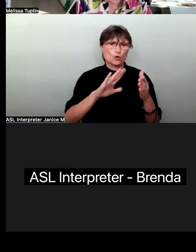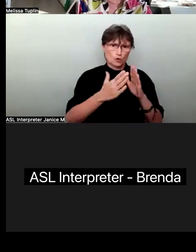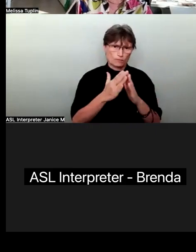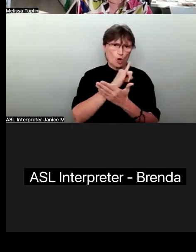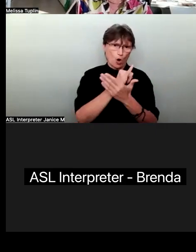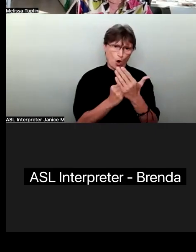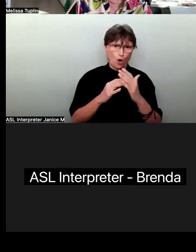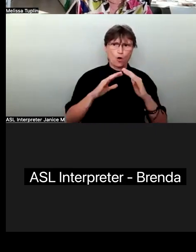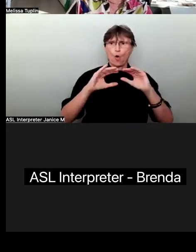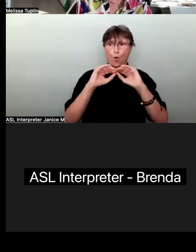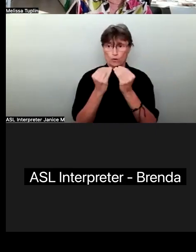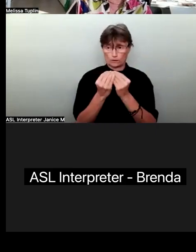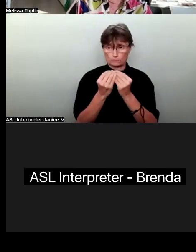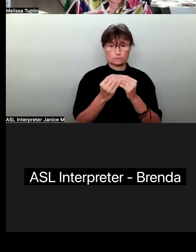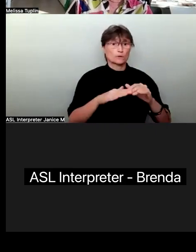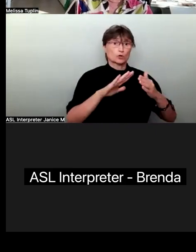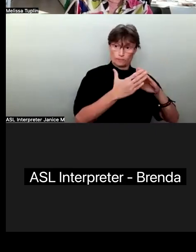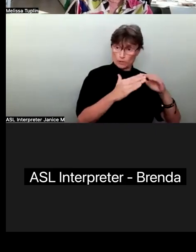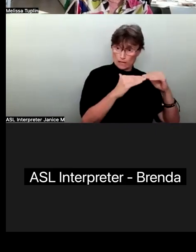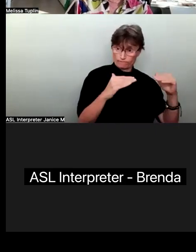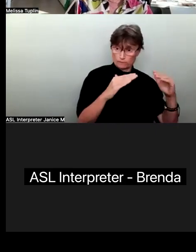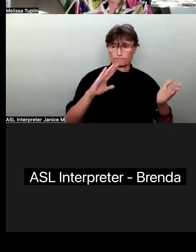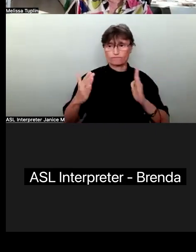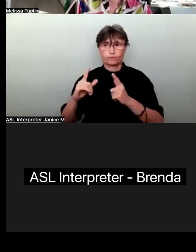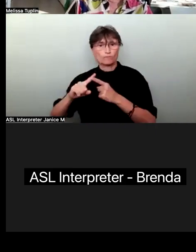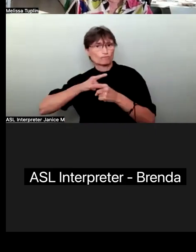professional arts organizations. Historically, the program has been